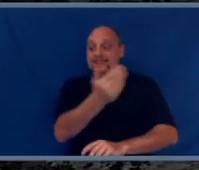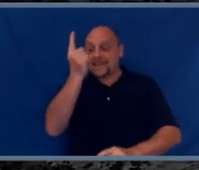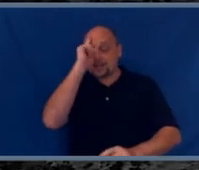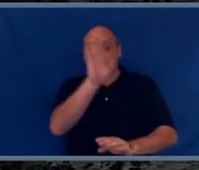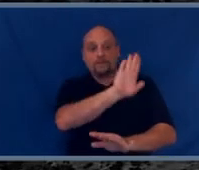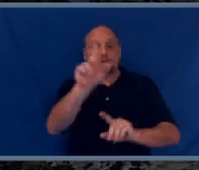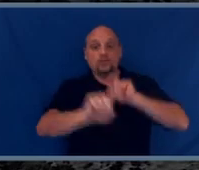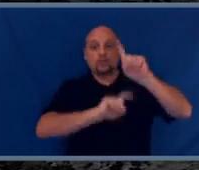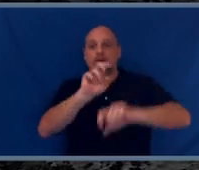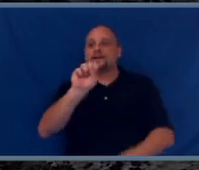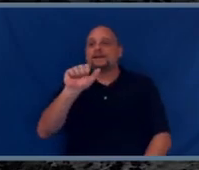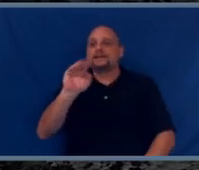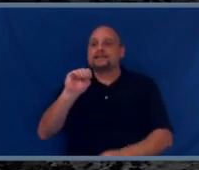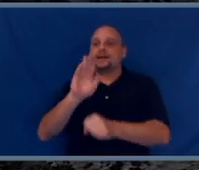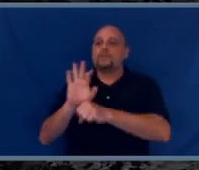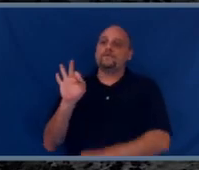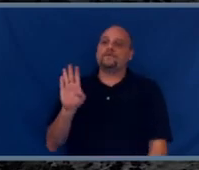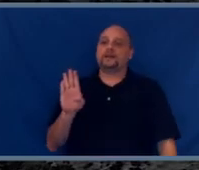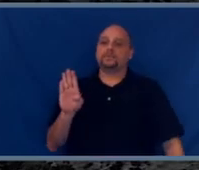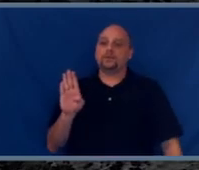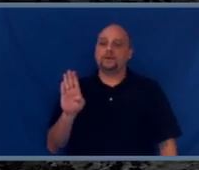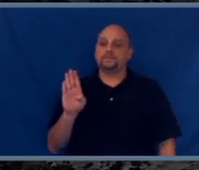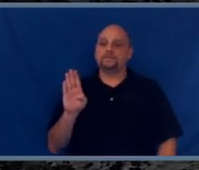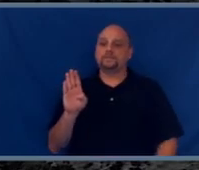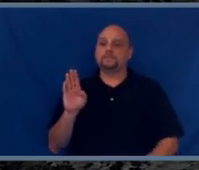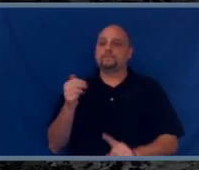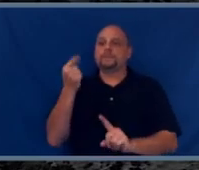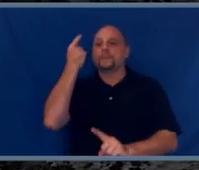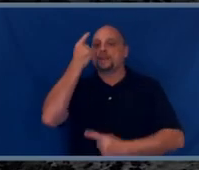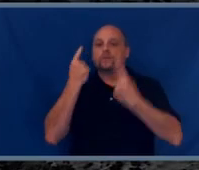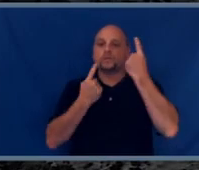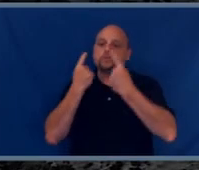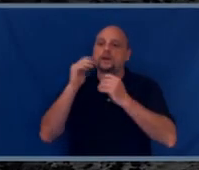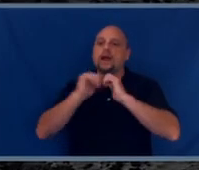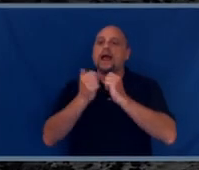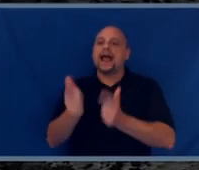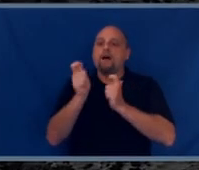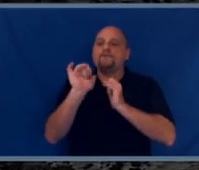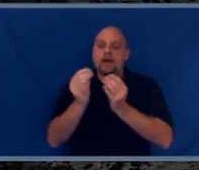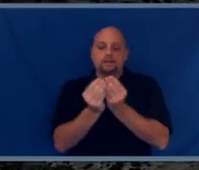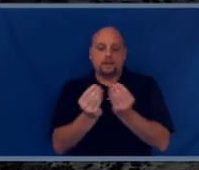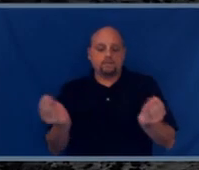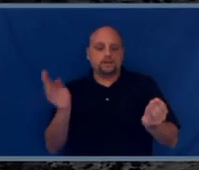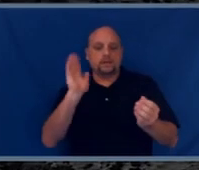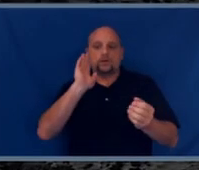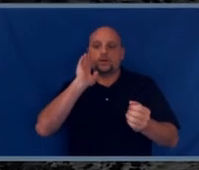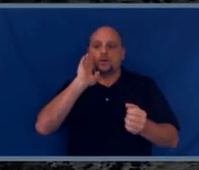SAM ON FACEBOOK ASKS HOW FAST WILL THE MATERIAL BE EJECTED.